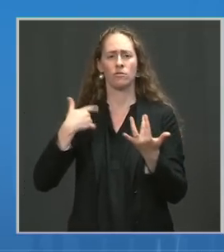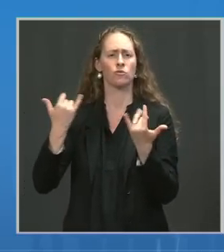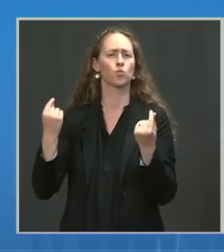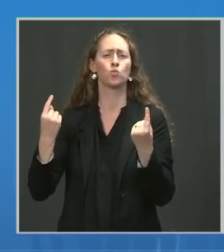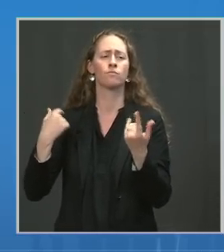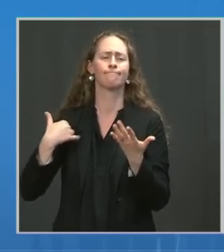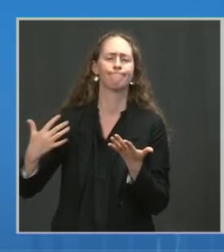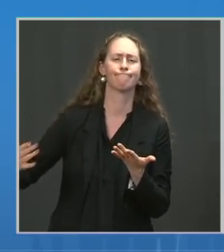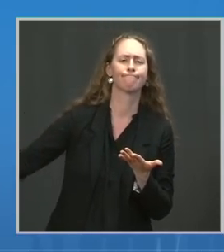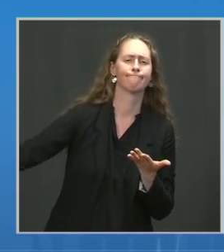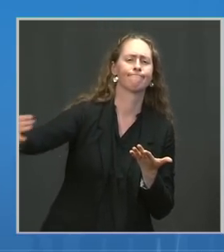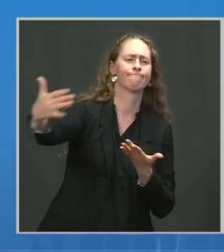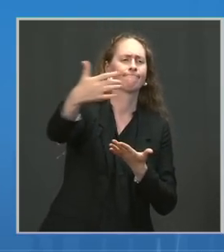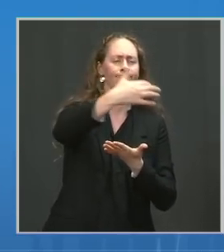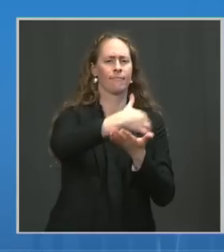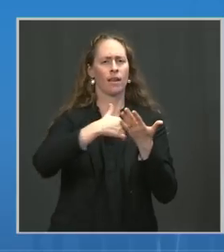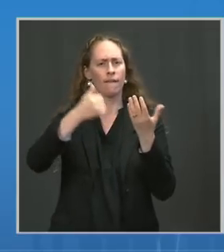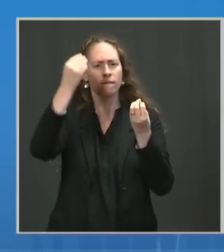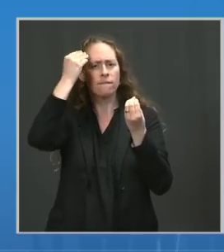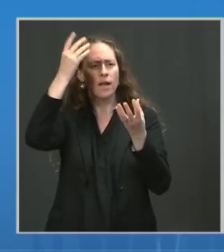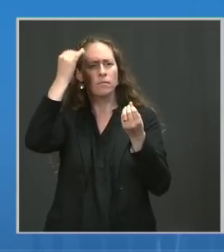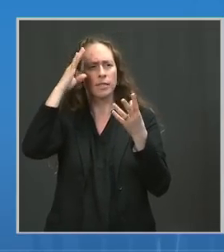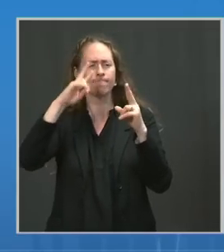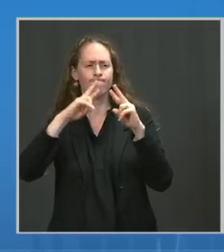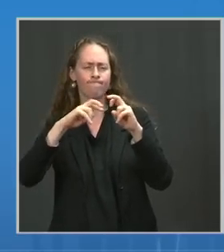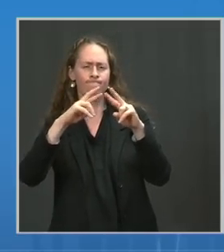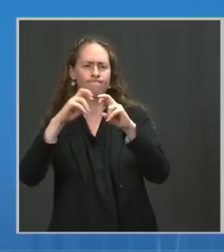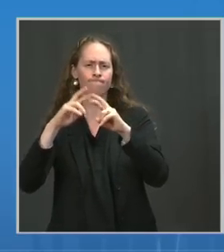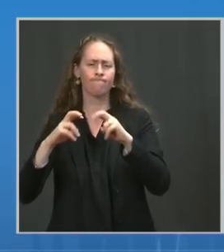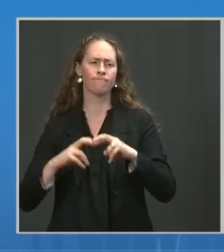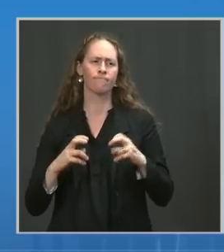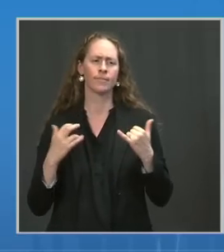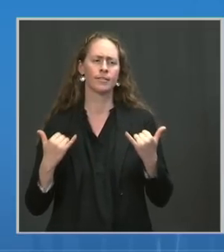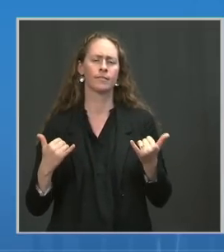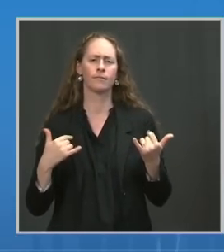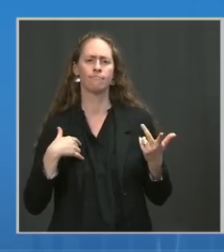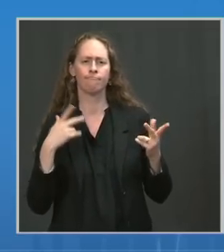and we can discern between people who have gotten second and third shots.